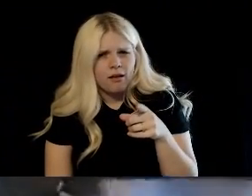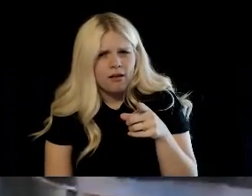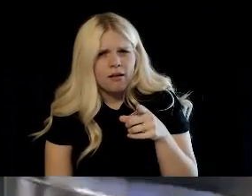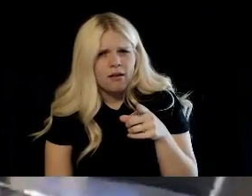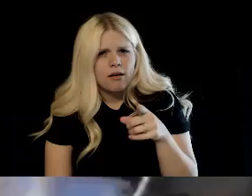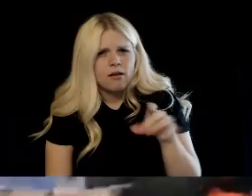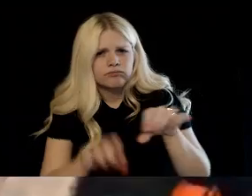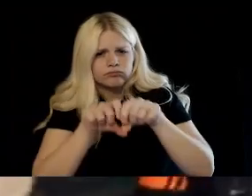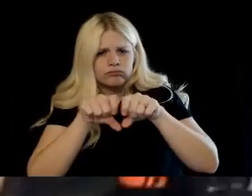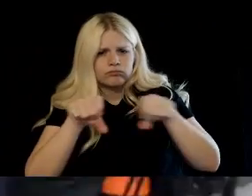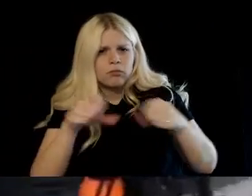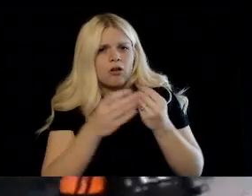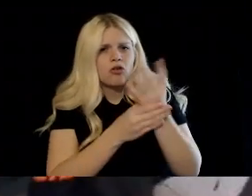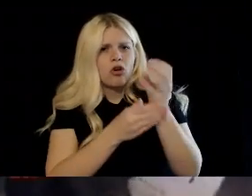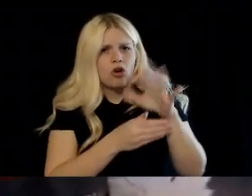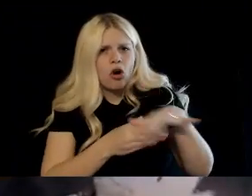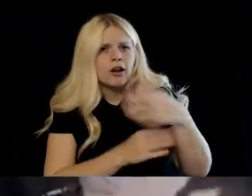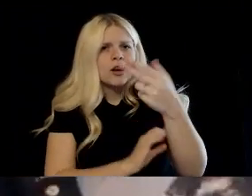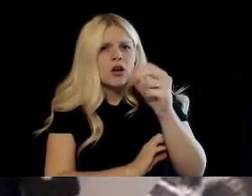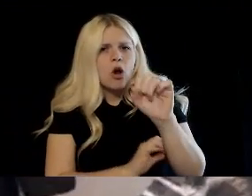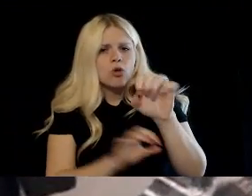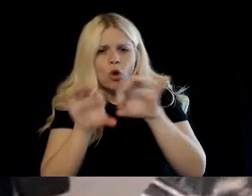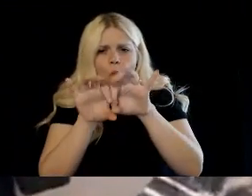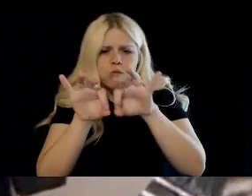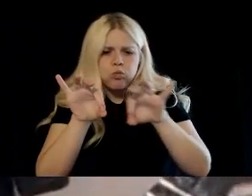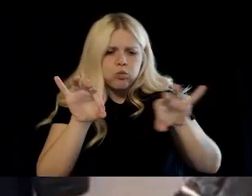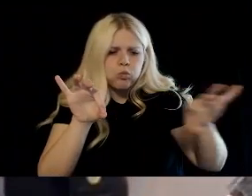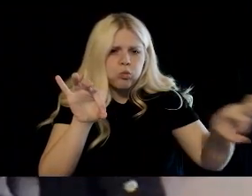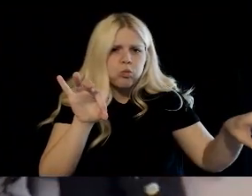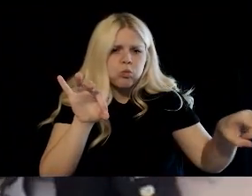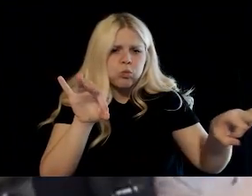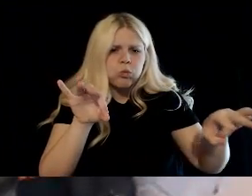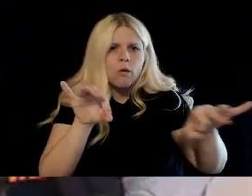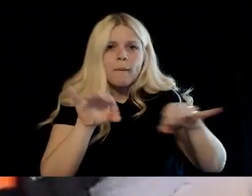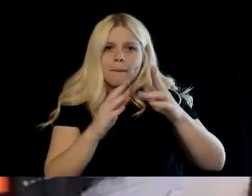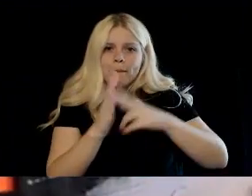recycled a garden hose, cut a hole in it, and stuck a paintbrush through it.